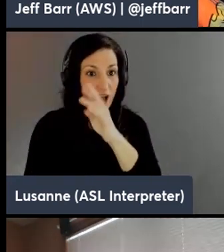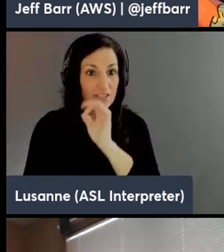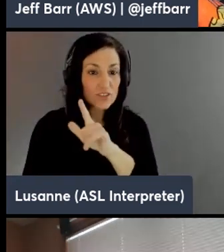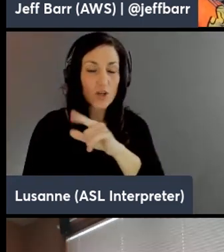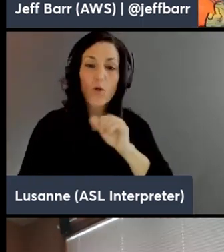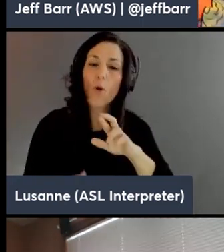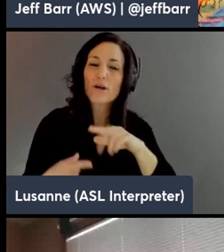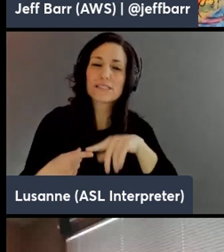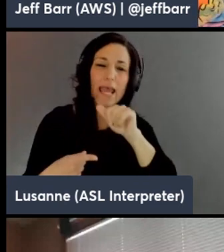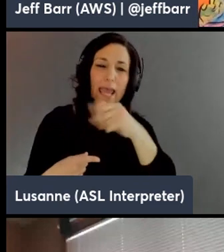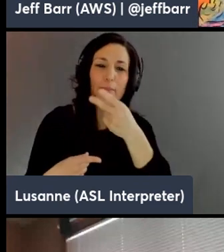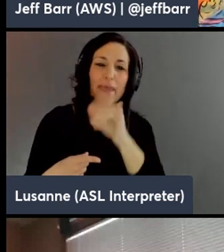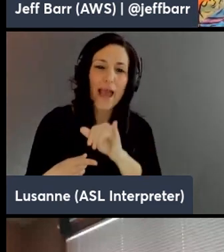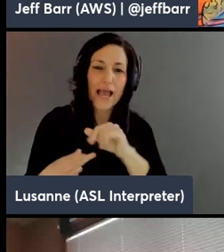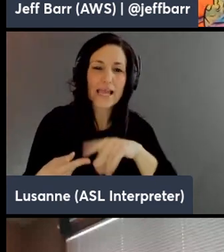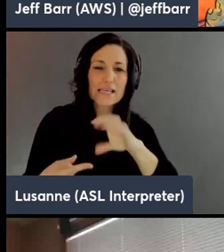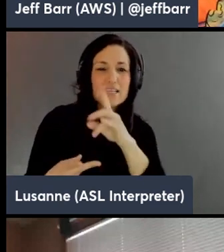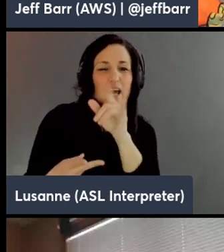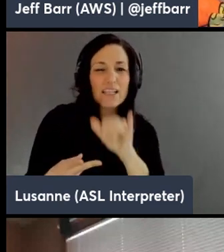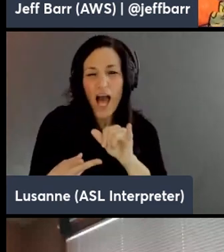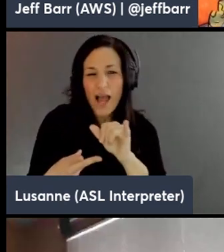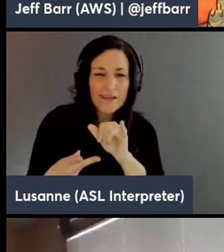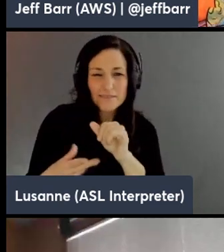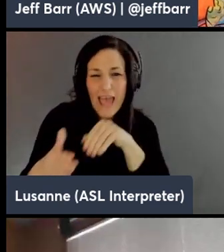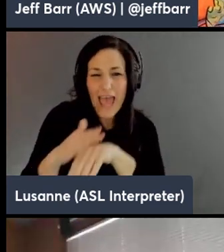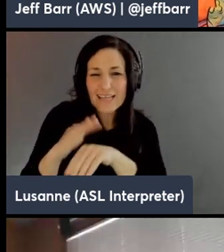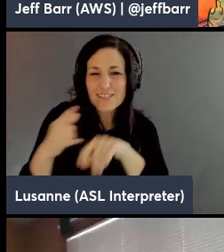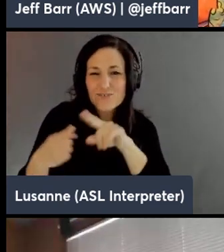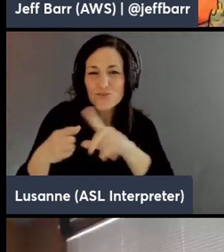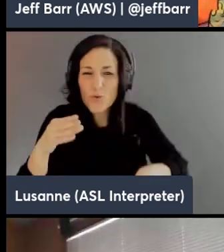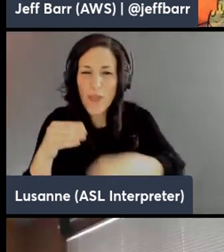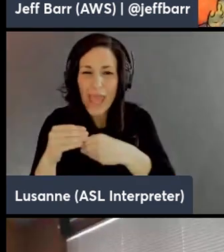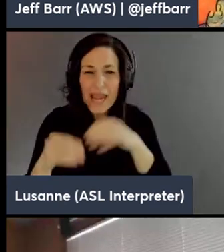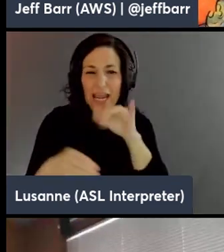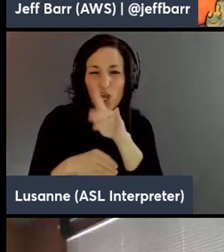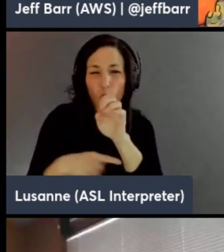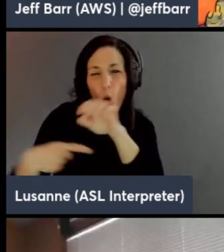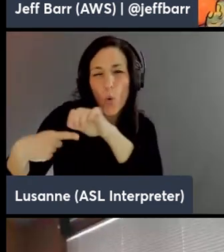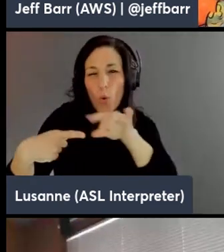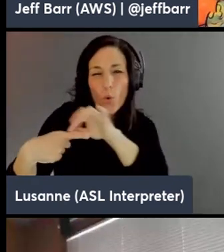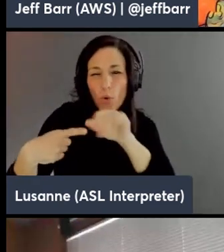to editing, adding code, and so forth? Oh, yeah, everything we do is supported